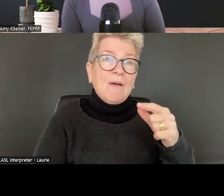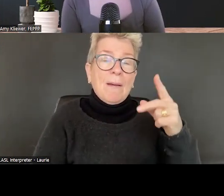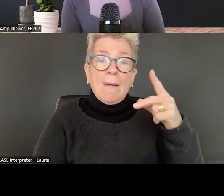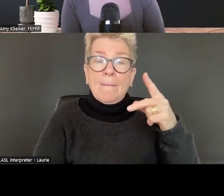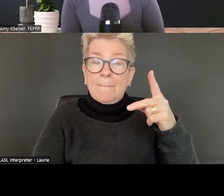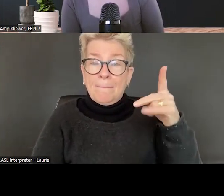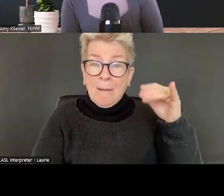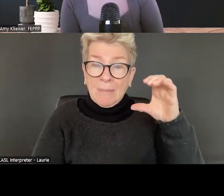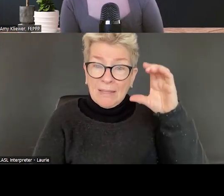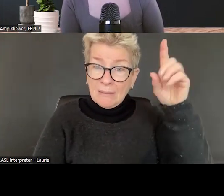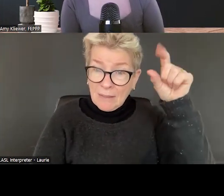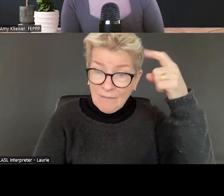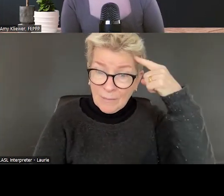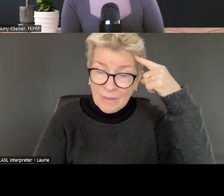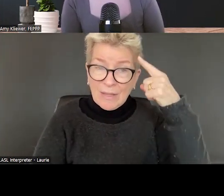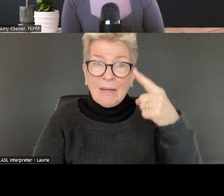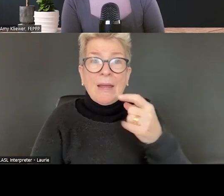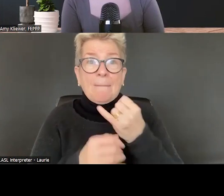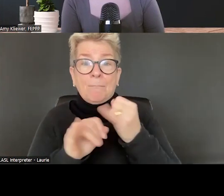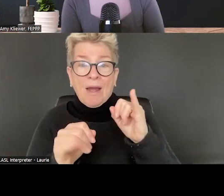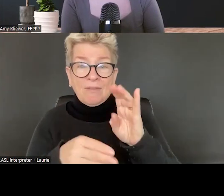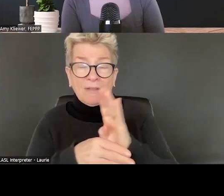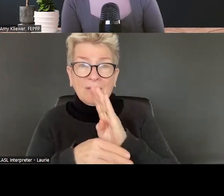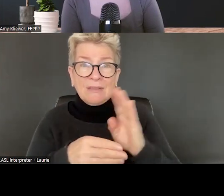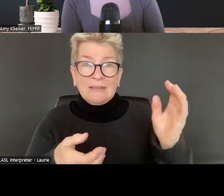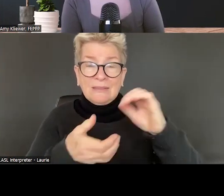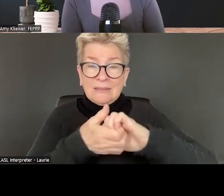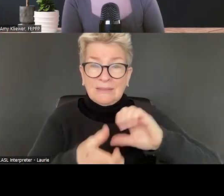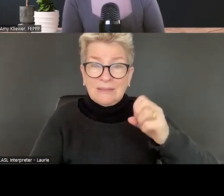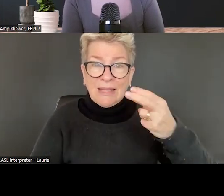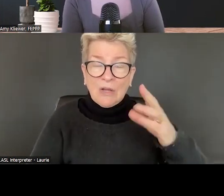public and private stakeholders to increase access to financial education